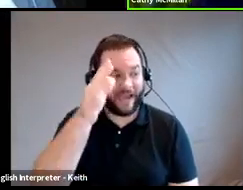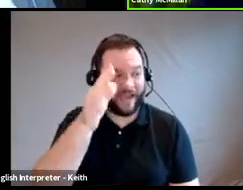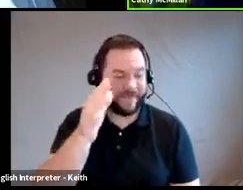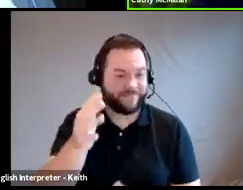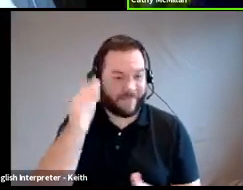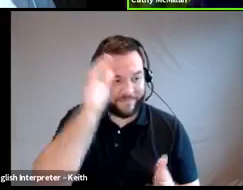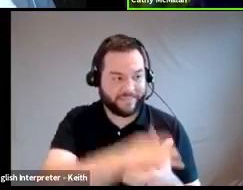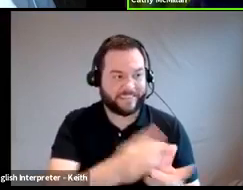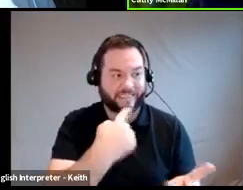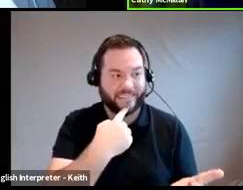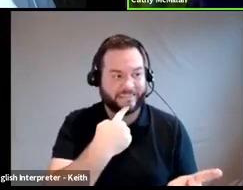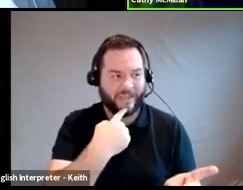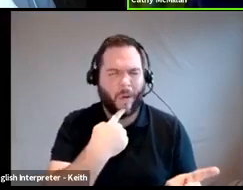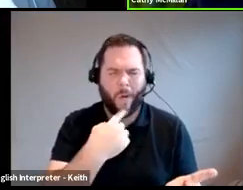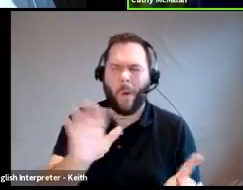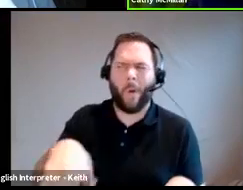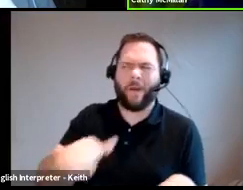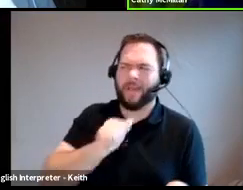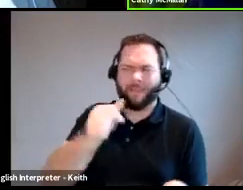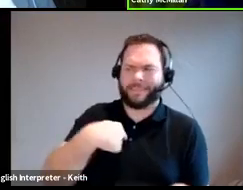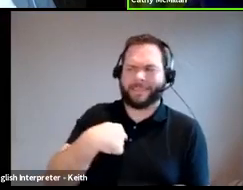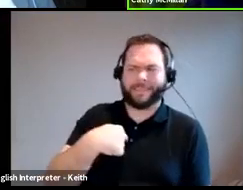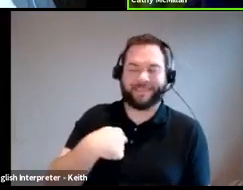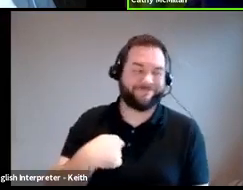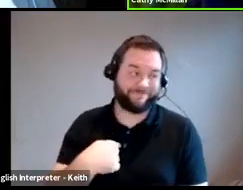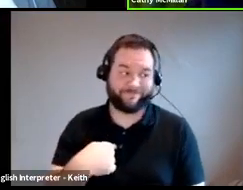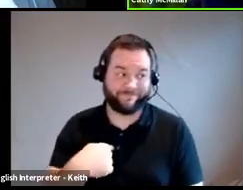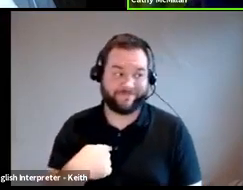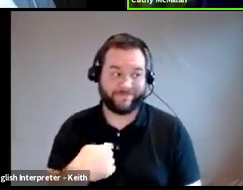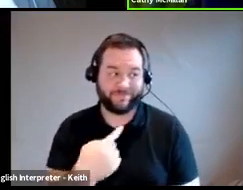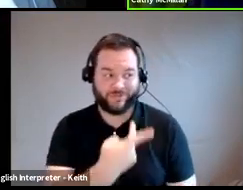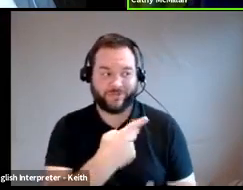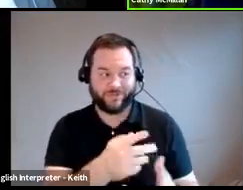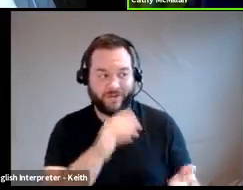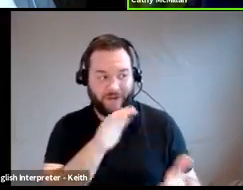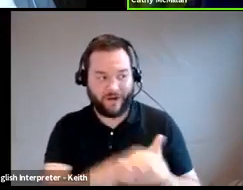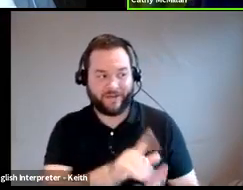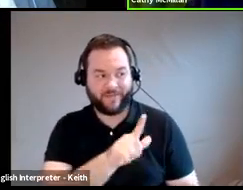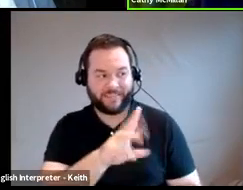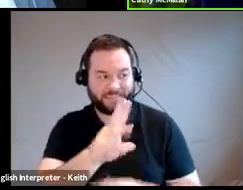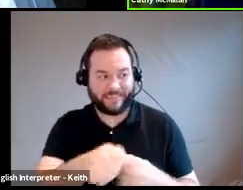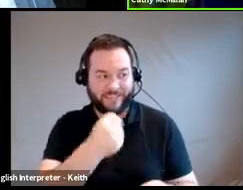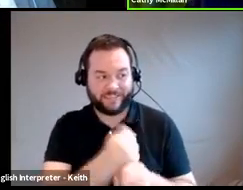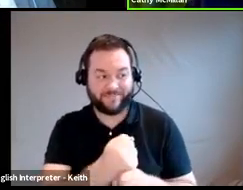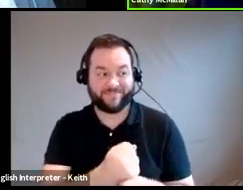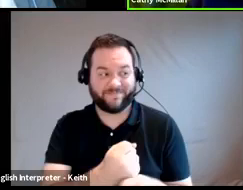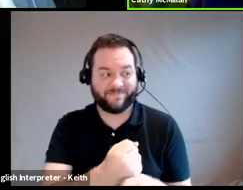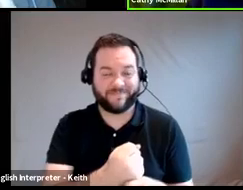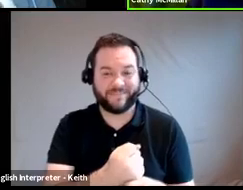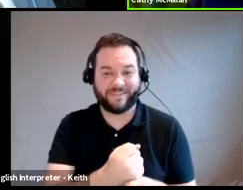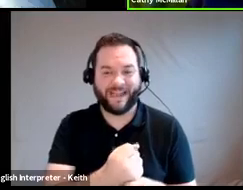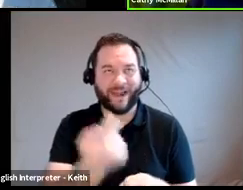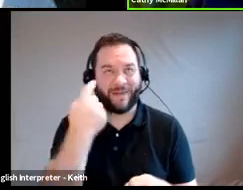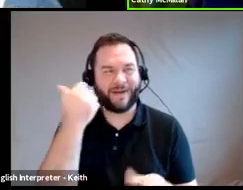my husband tries to say my husband tries to say that he is not. But when computers first came out and. we've we've been married for 26 we've been married for 26 years and he sent me his first line